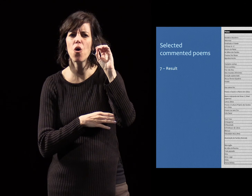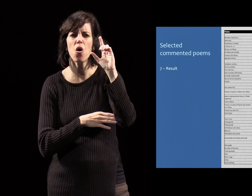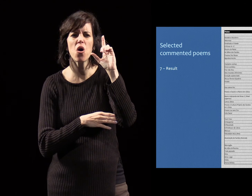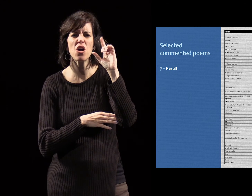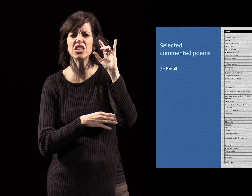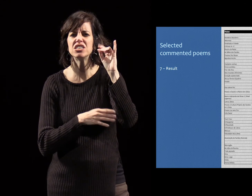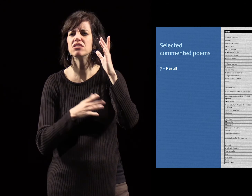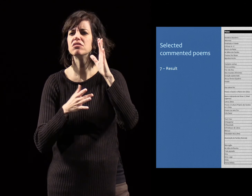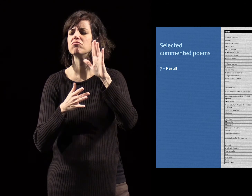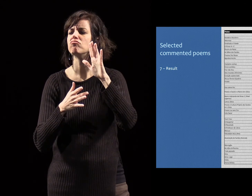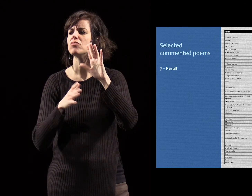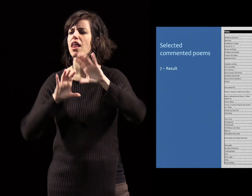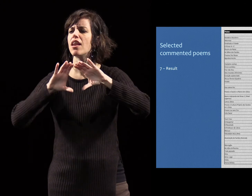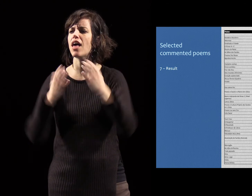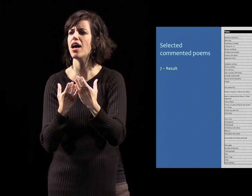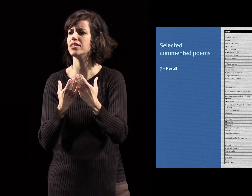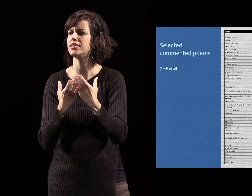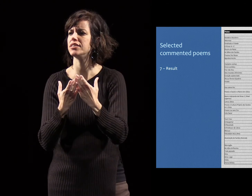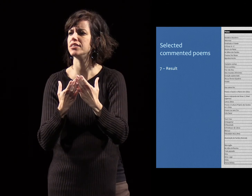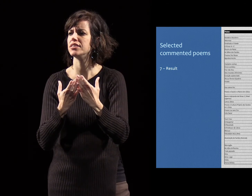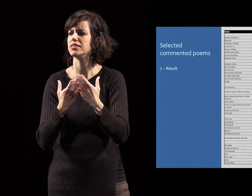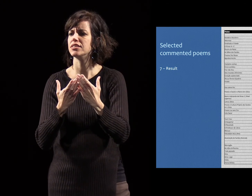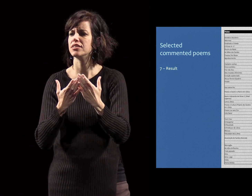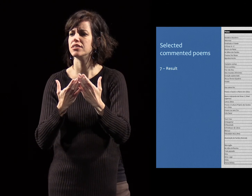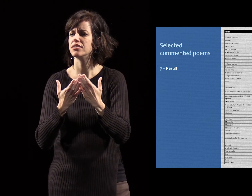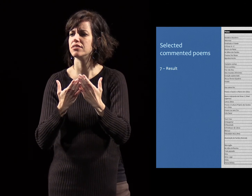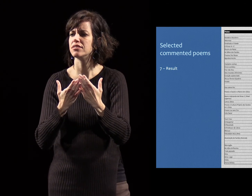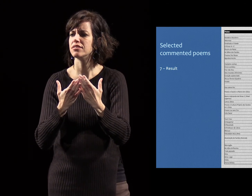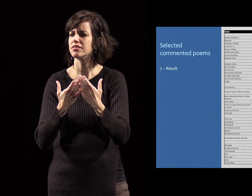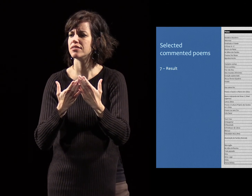such as history, biology.